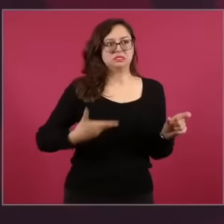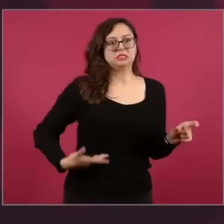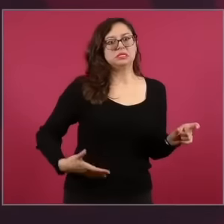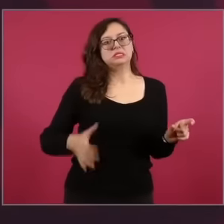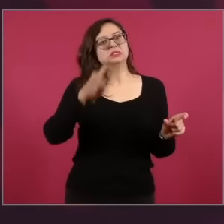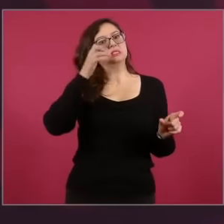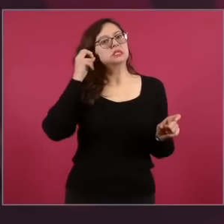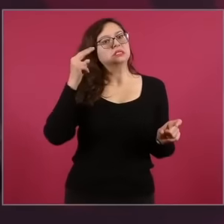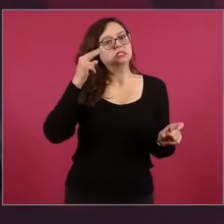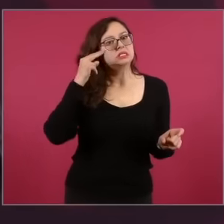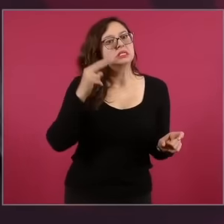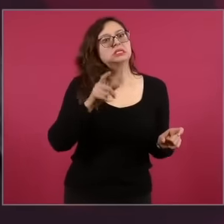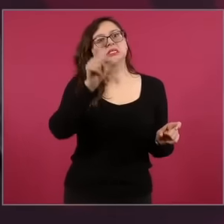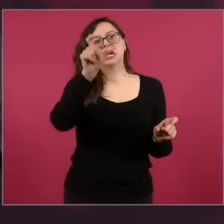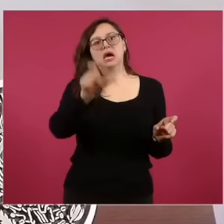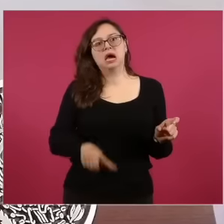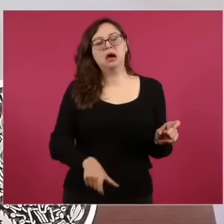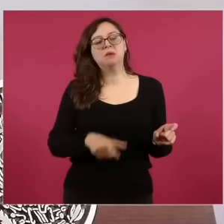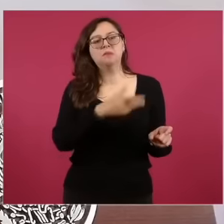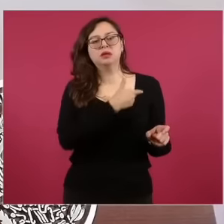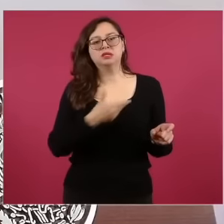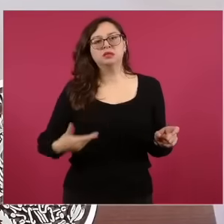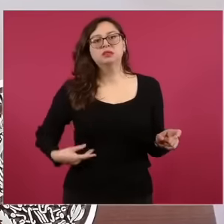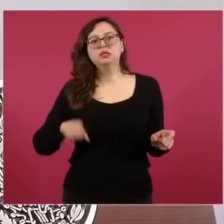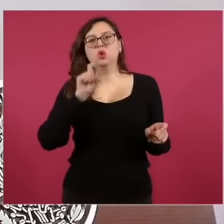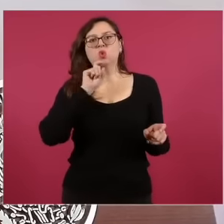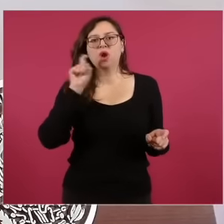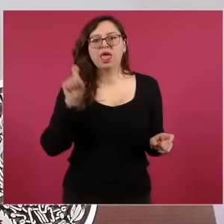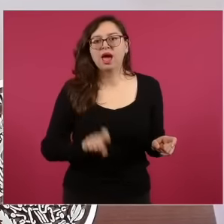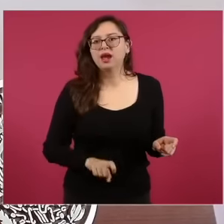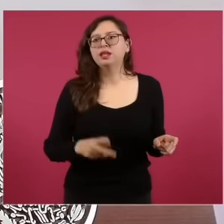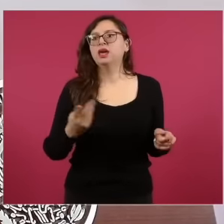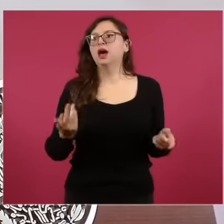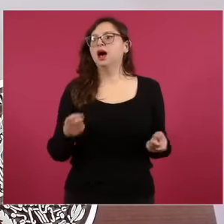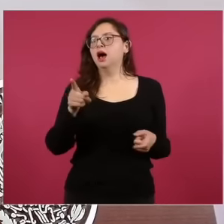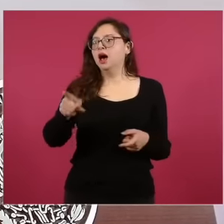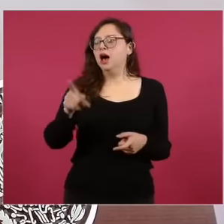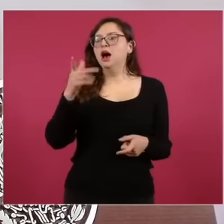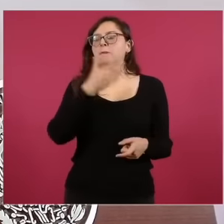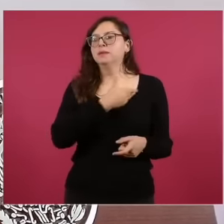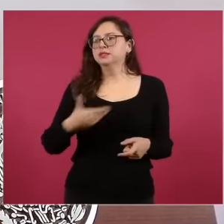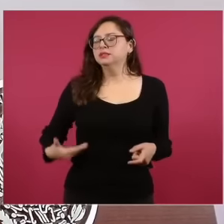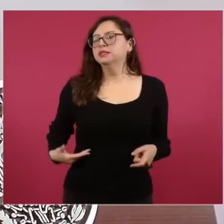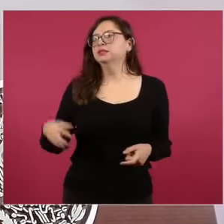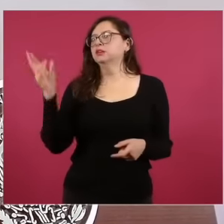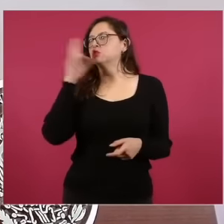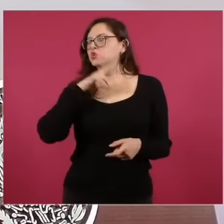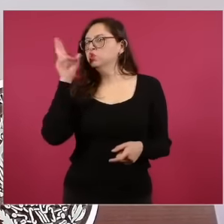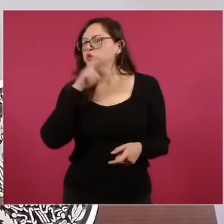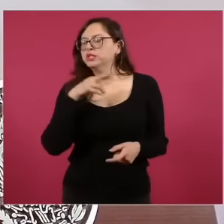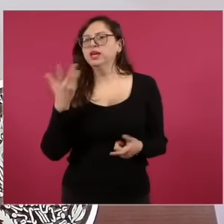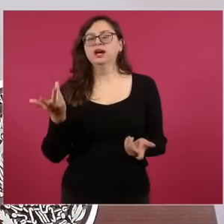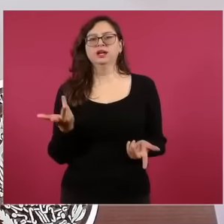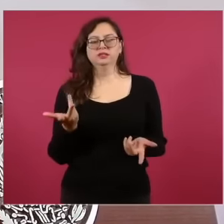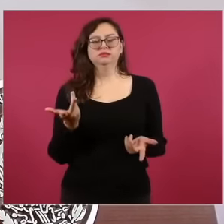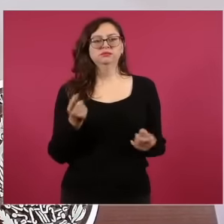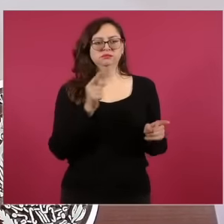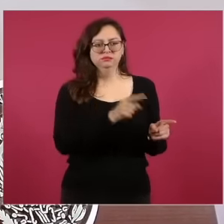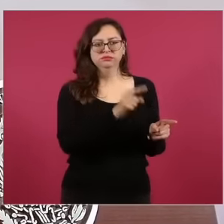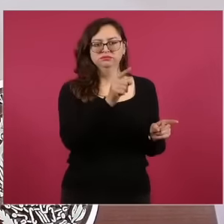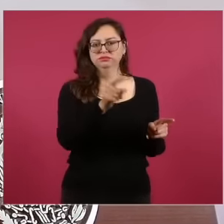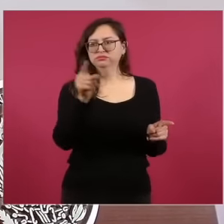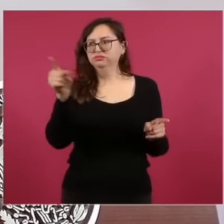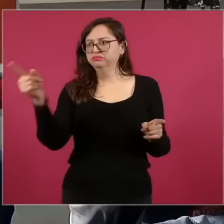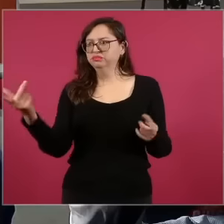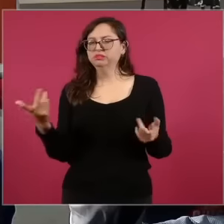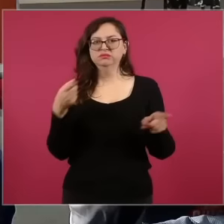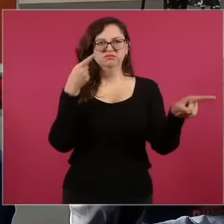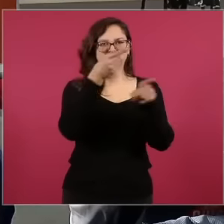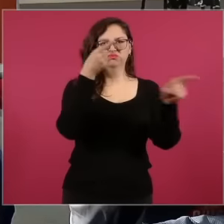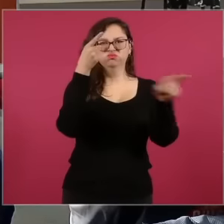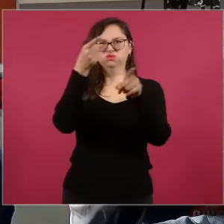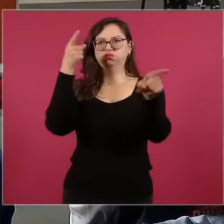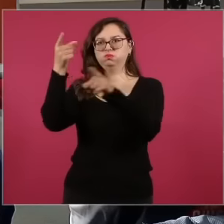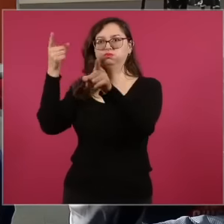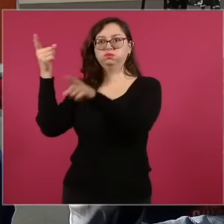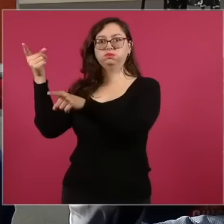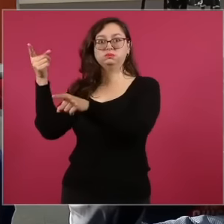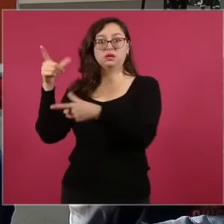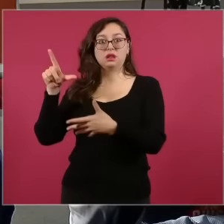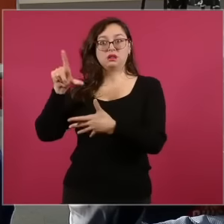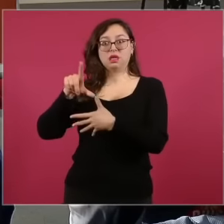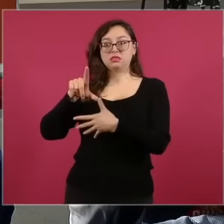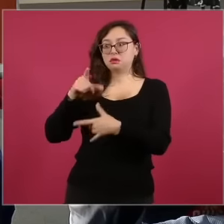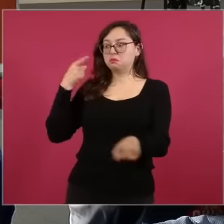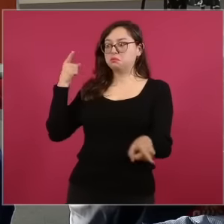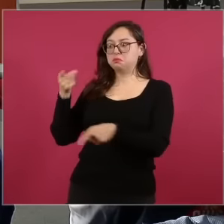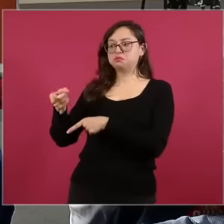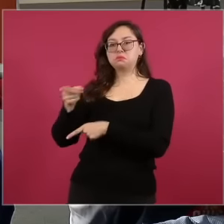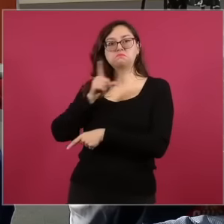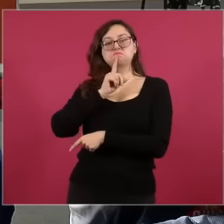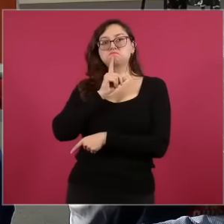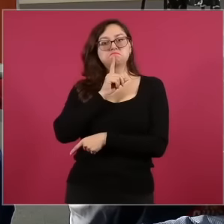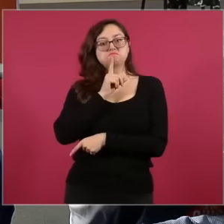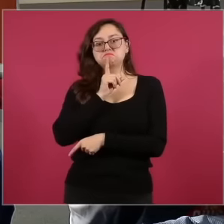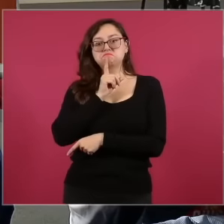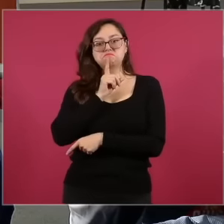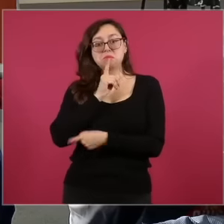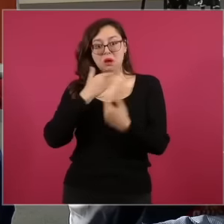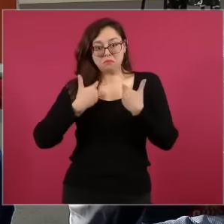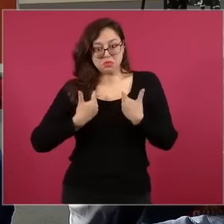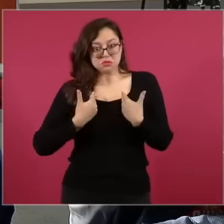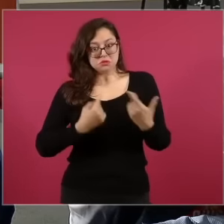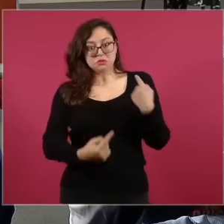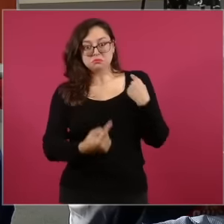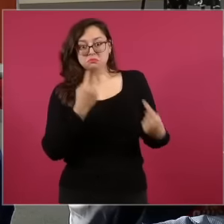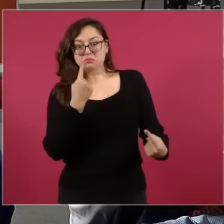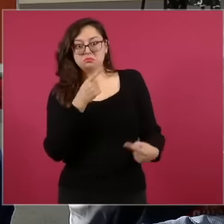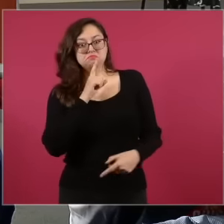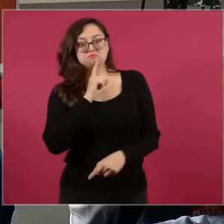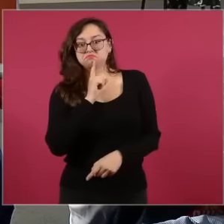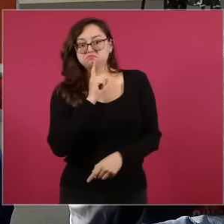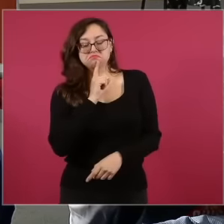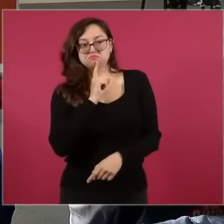Ukraine of Russia of Latin America to no president to us no And how